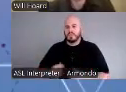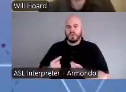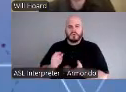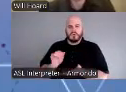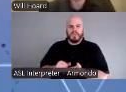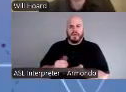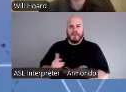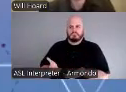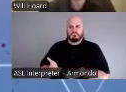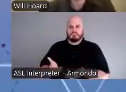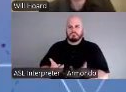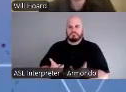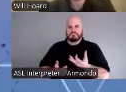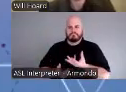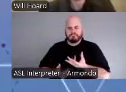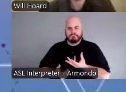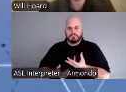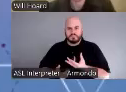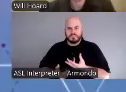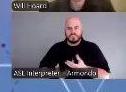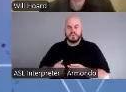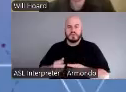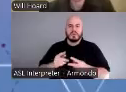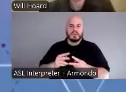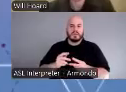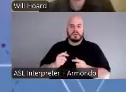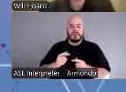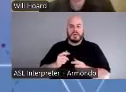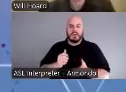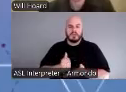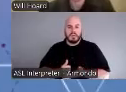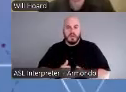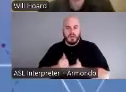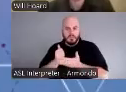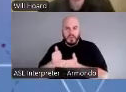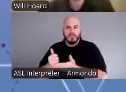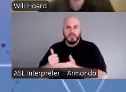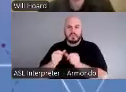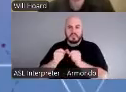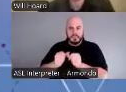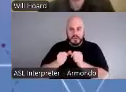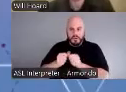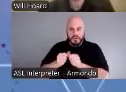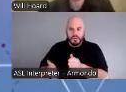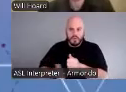And it's just, with us, we were able to help them and keep going forward and help them hopefully